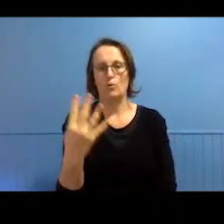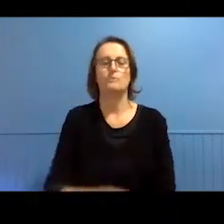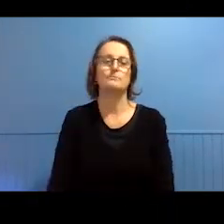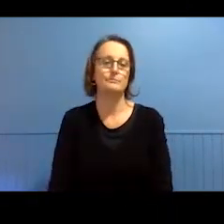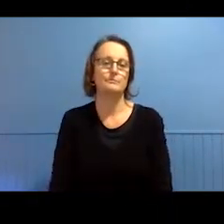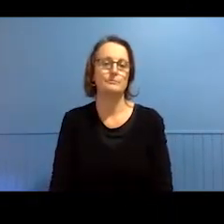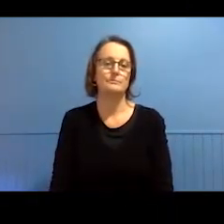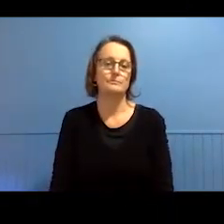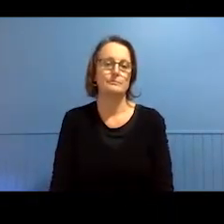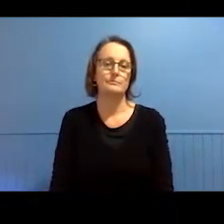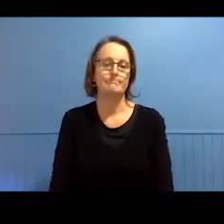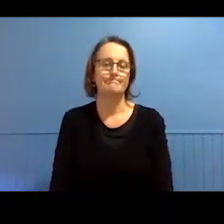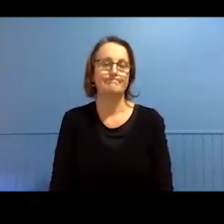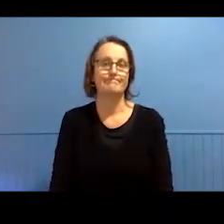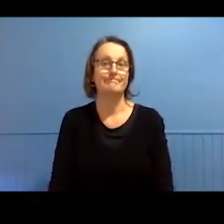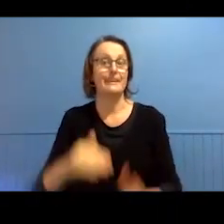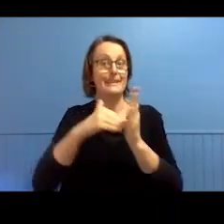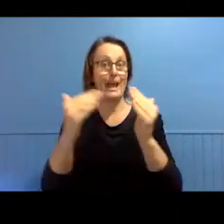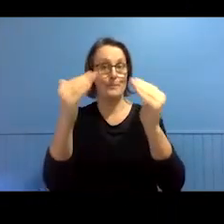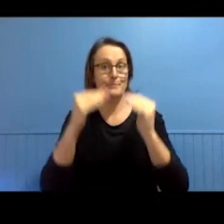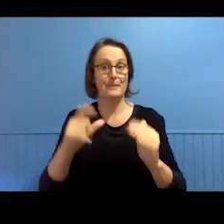well. Alright. Time to talk cameras and I know that a few people are